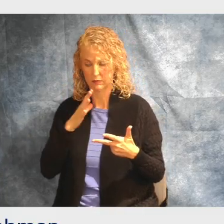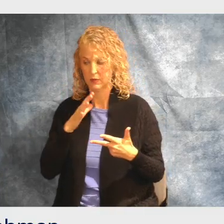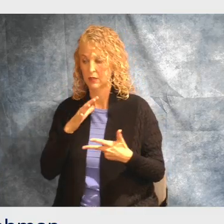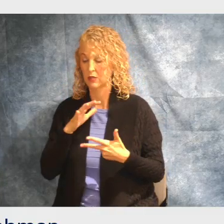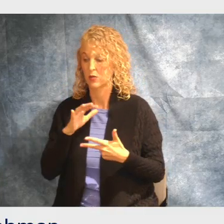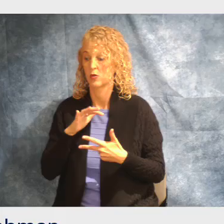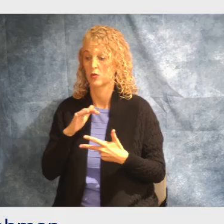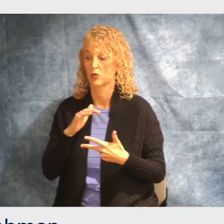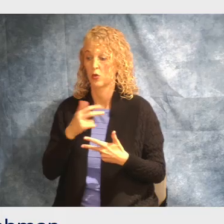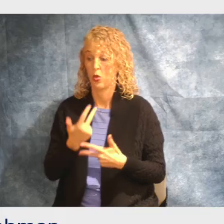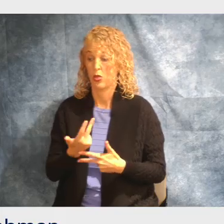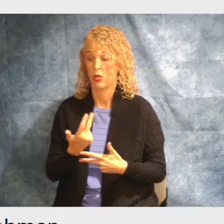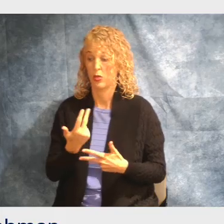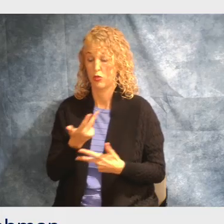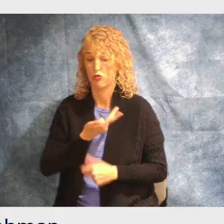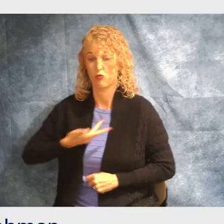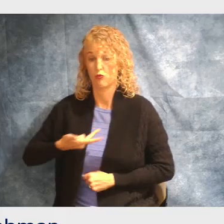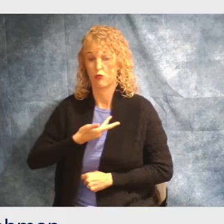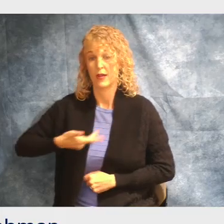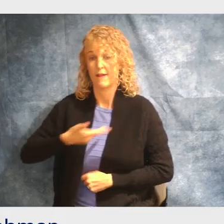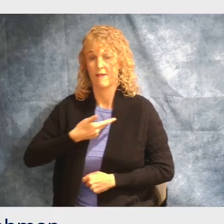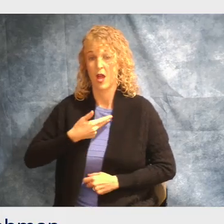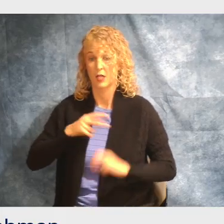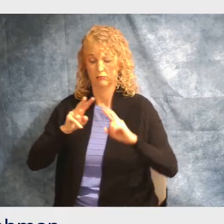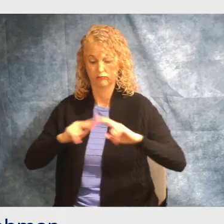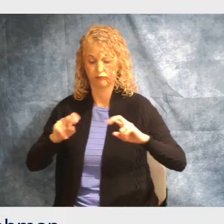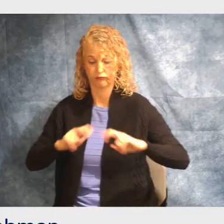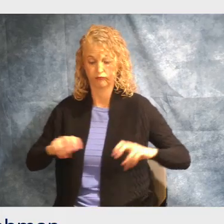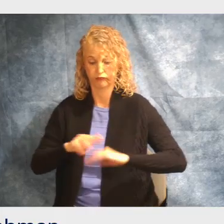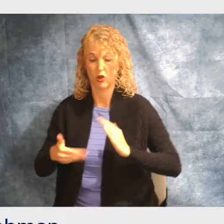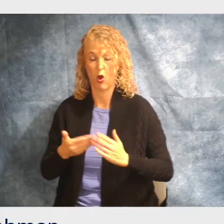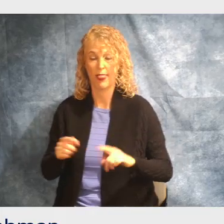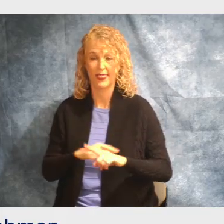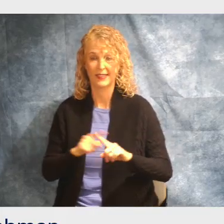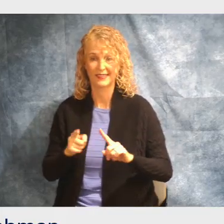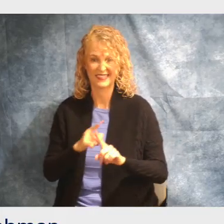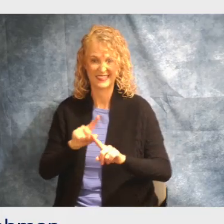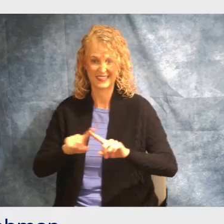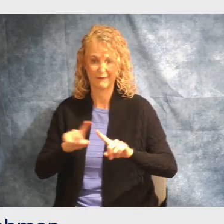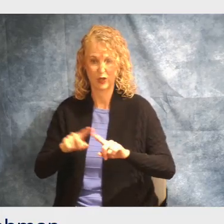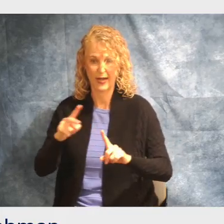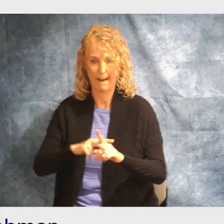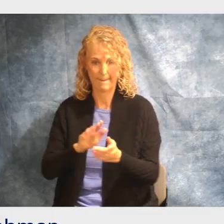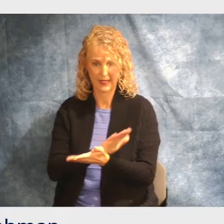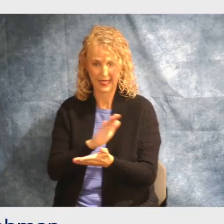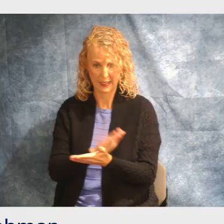scored against some established program criteria. So we wanted to look at if the business was ready,